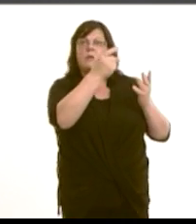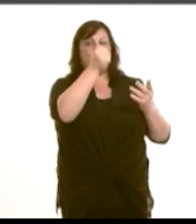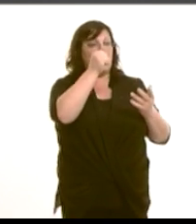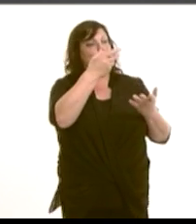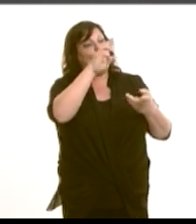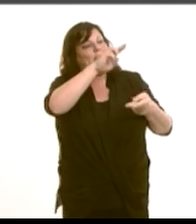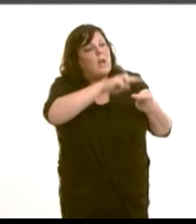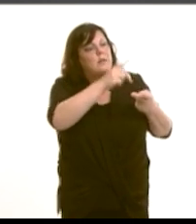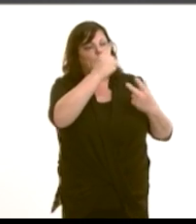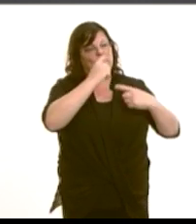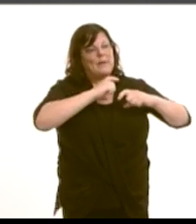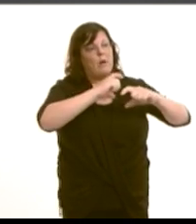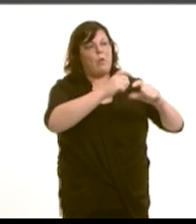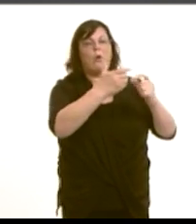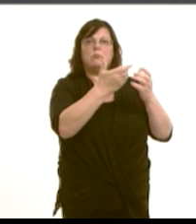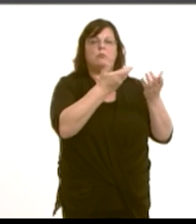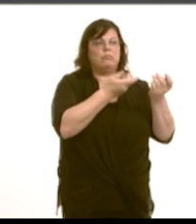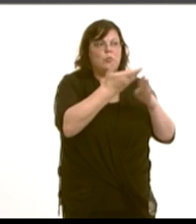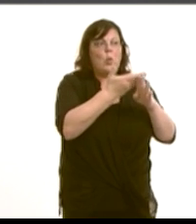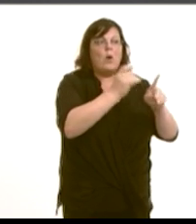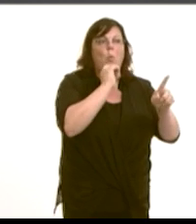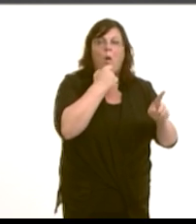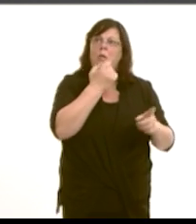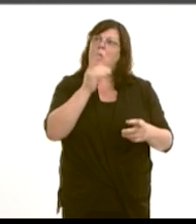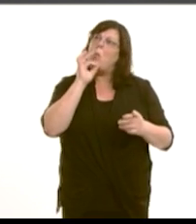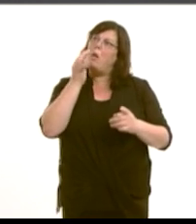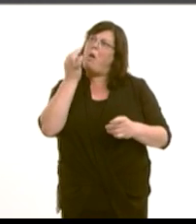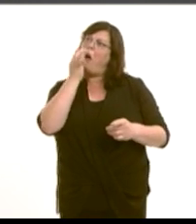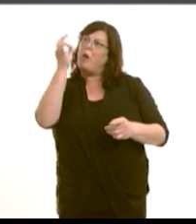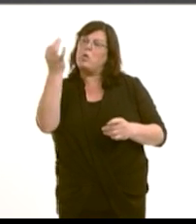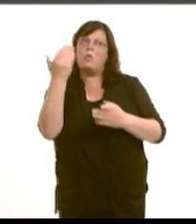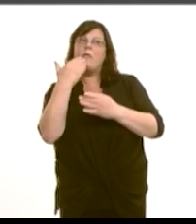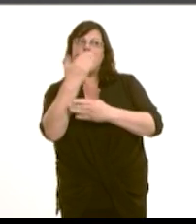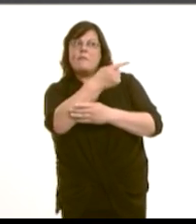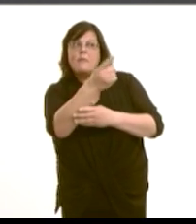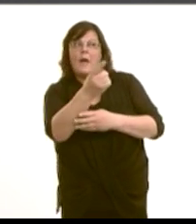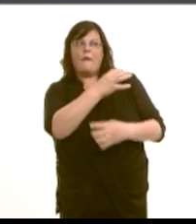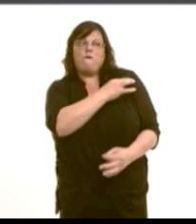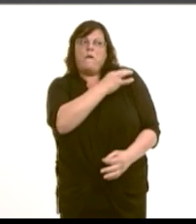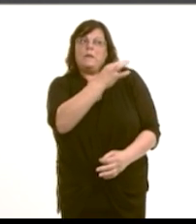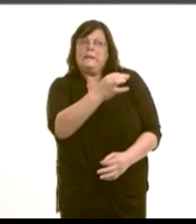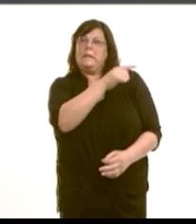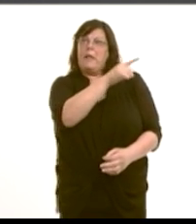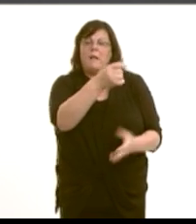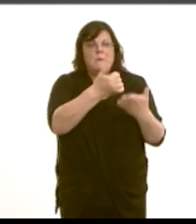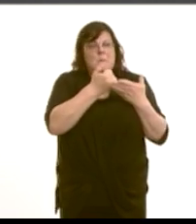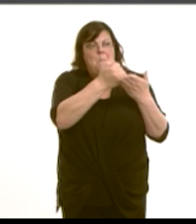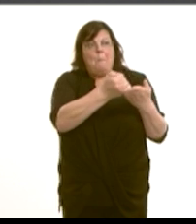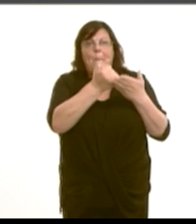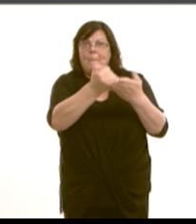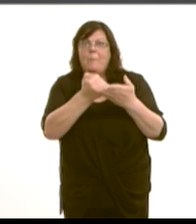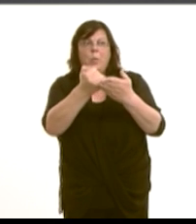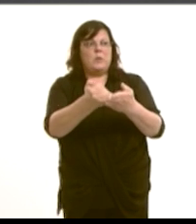Would you join me in thanking those volunteers for their efforts in supporting the remaining